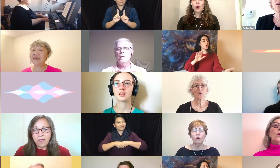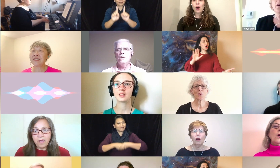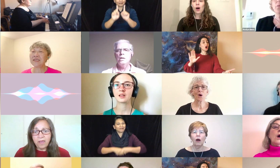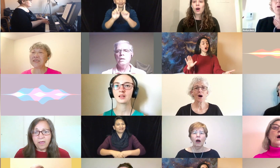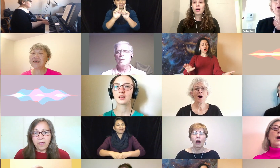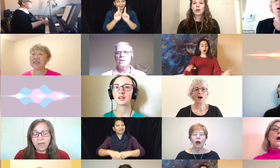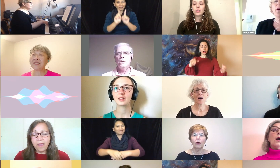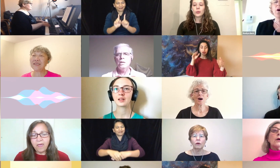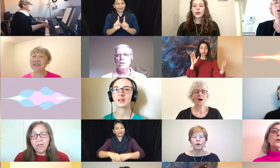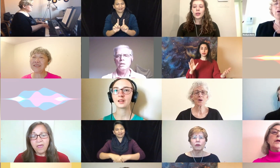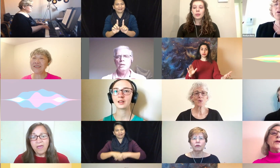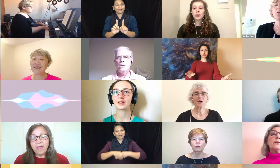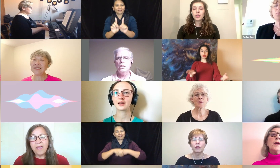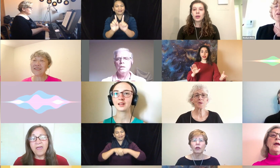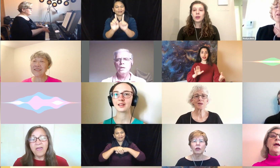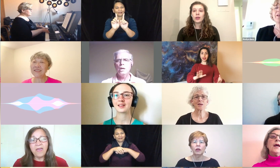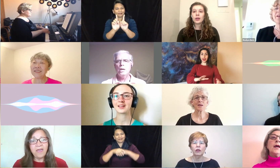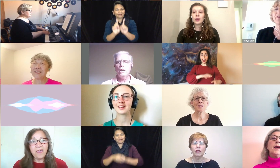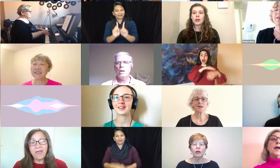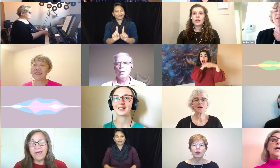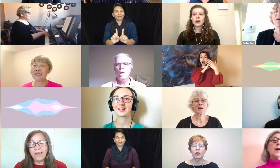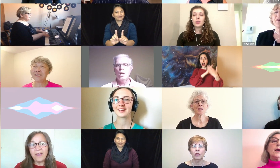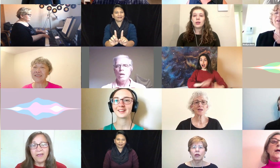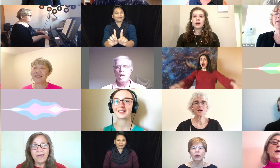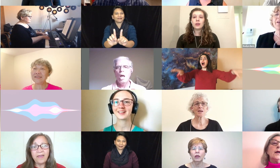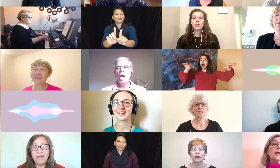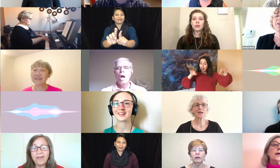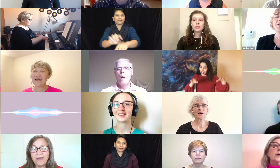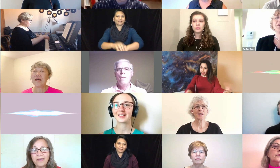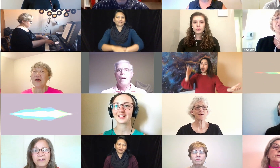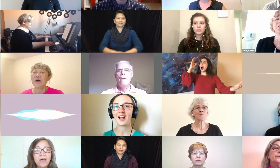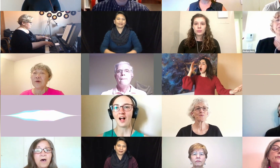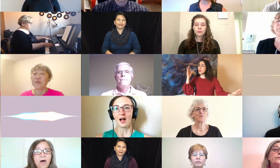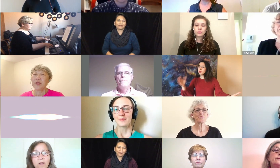H: Walk with me.